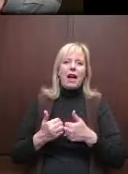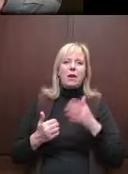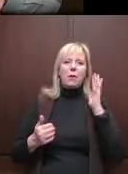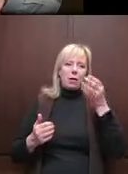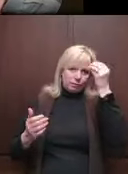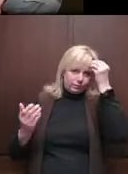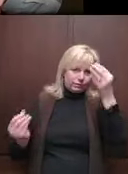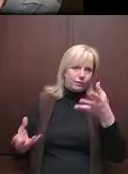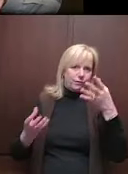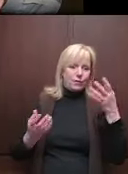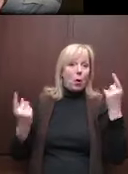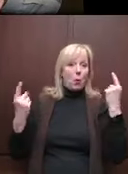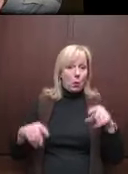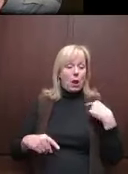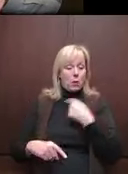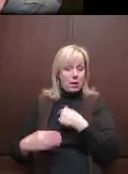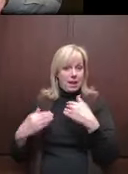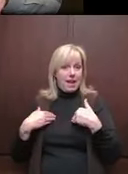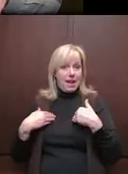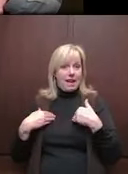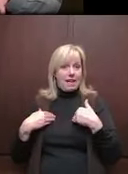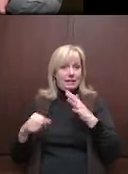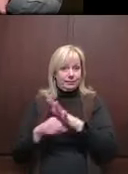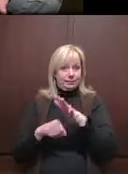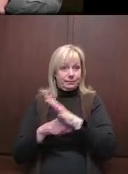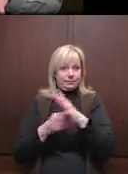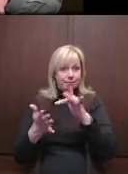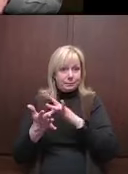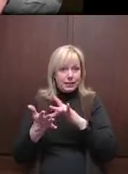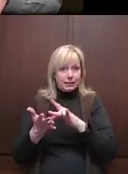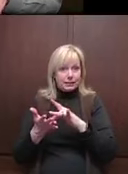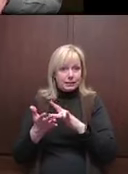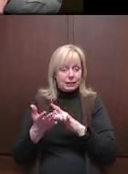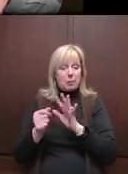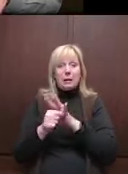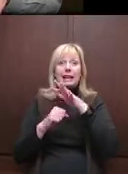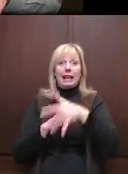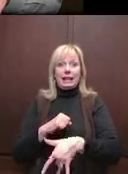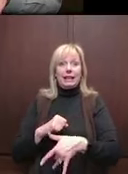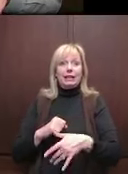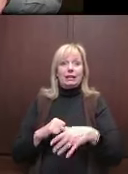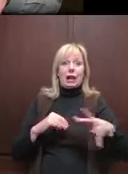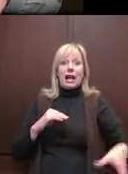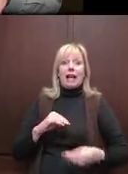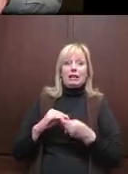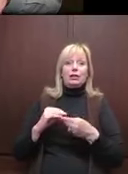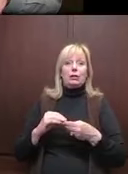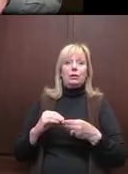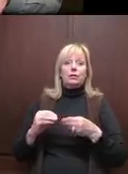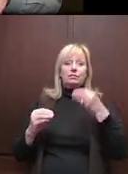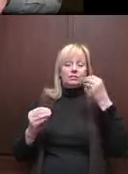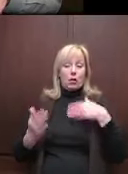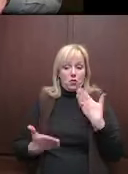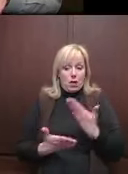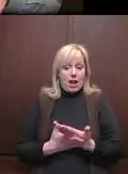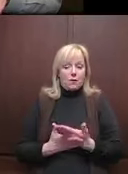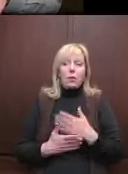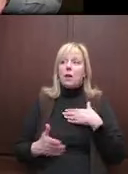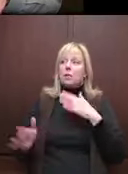going to be notified when we have that surplus of vaccine, the extra amount that we will be notifying those who have signed up.